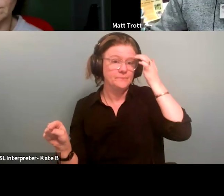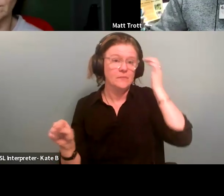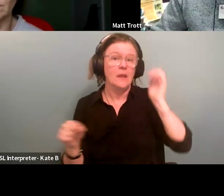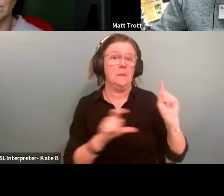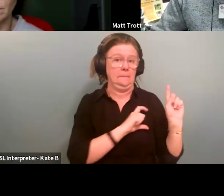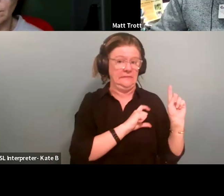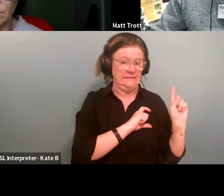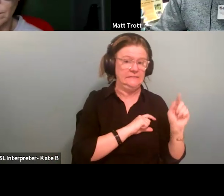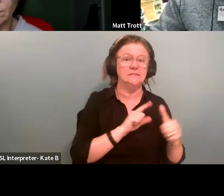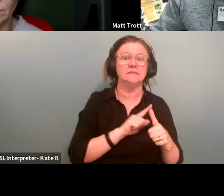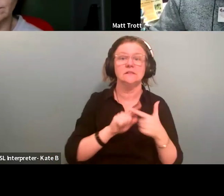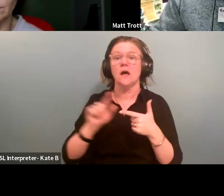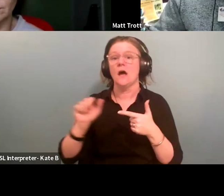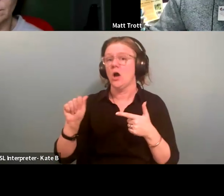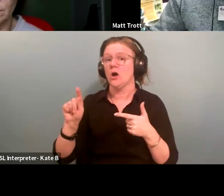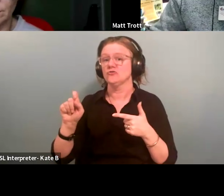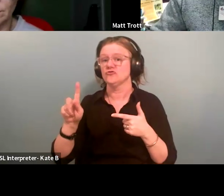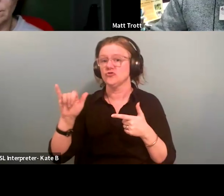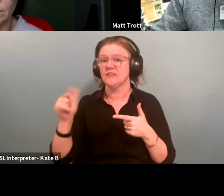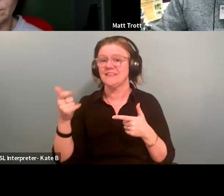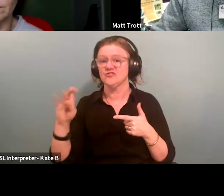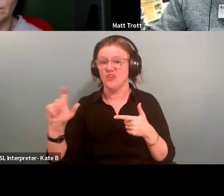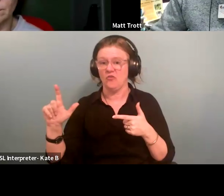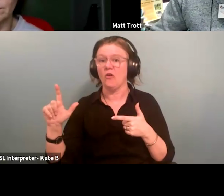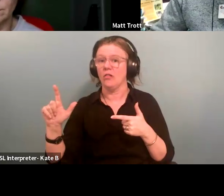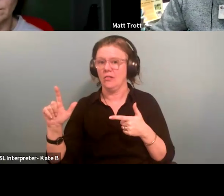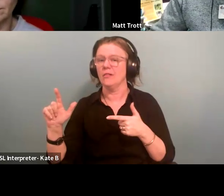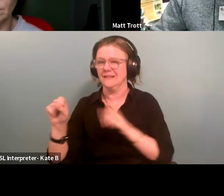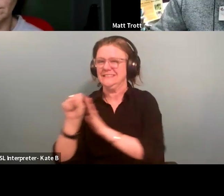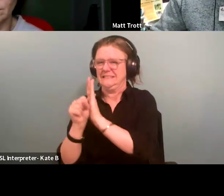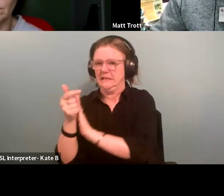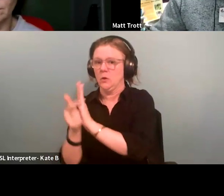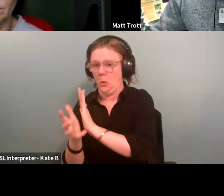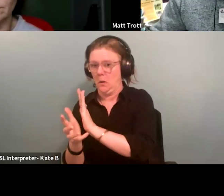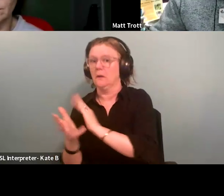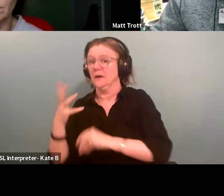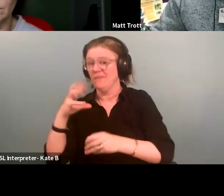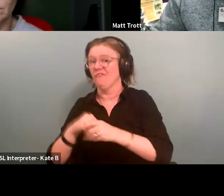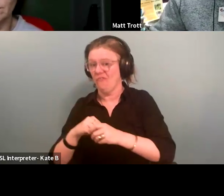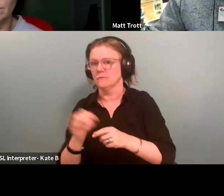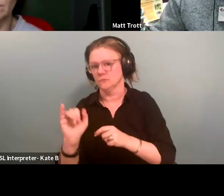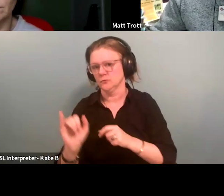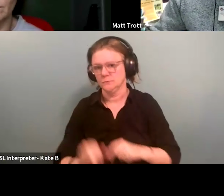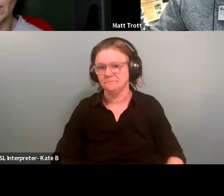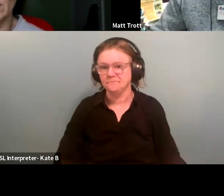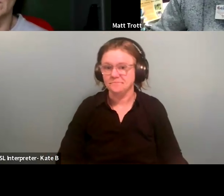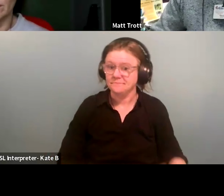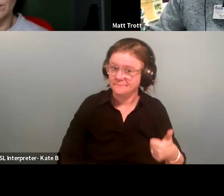Attorney General's Office can also respond when there's multiple requests. So thank you.